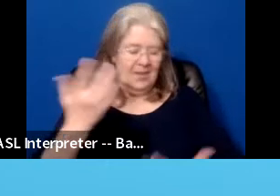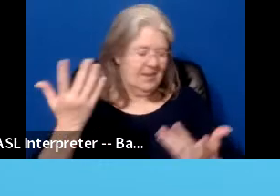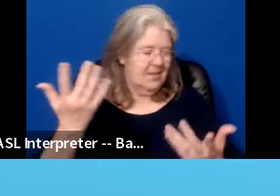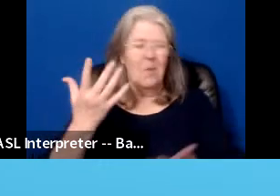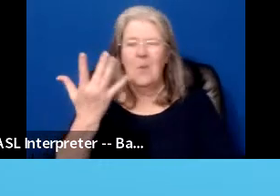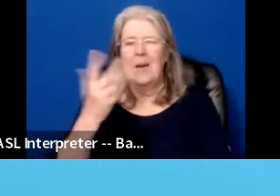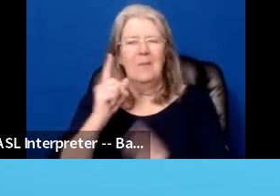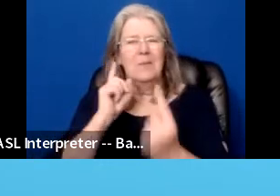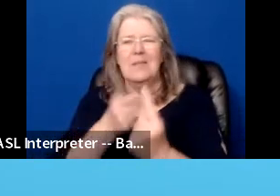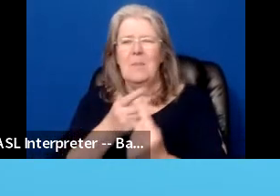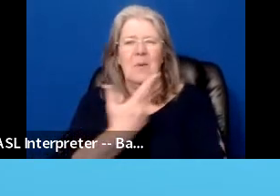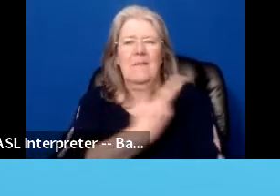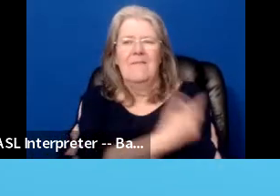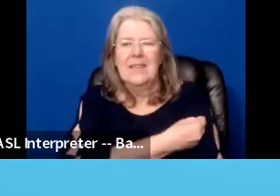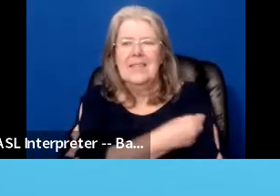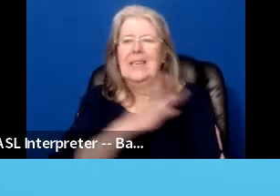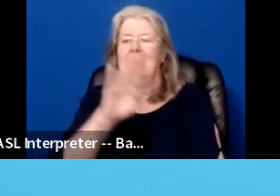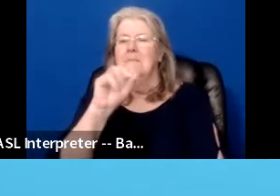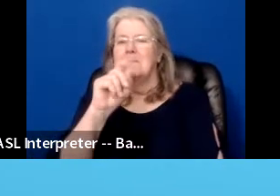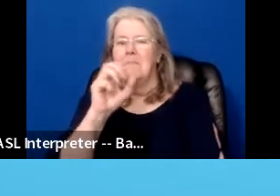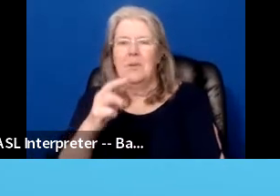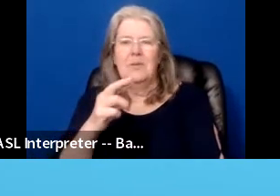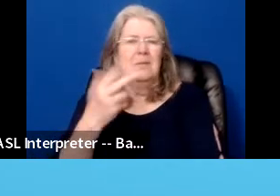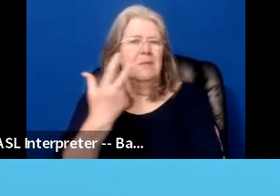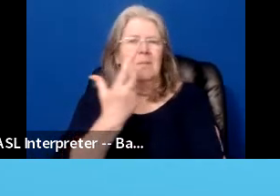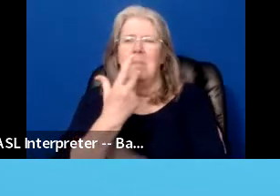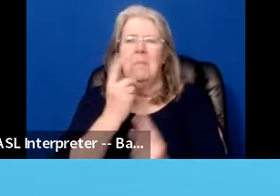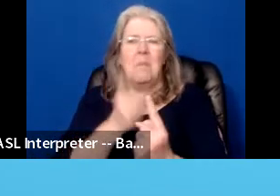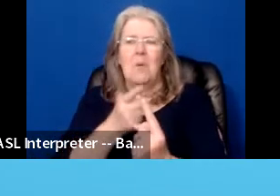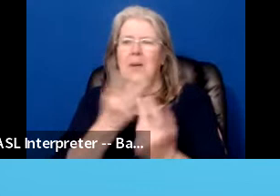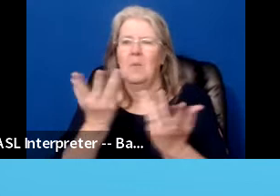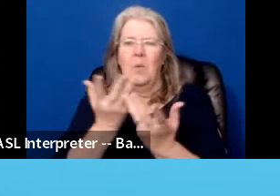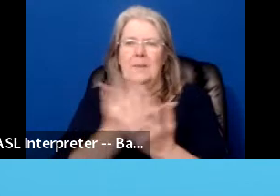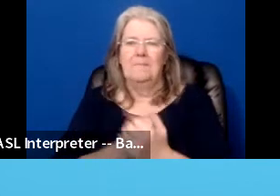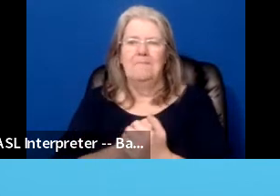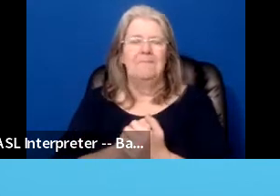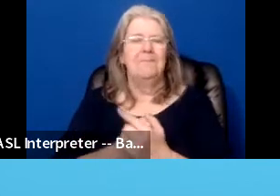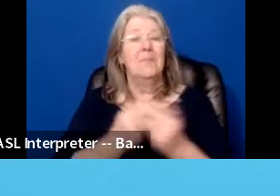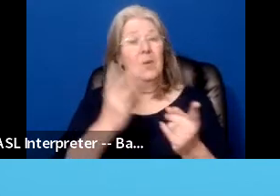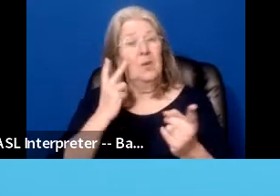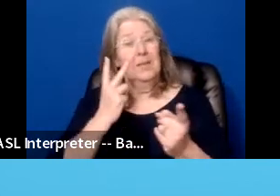does this all mean? So I have a picture of my dog on the screen, who is a very cute miniature golden doodle.